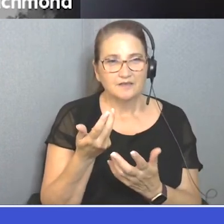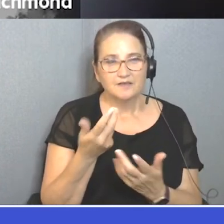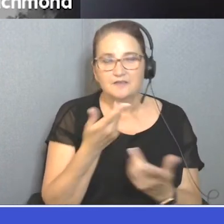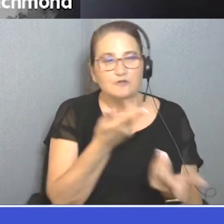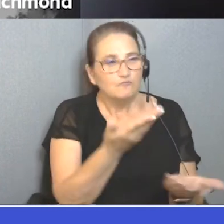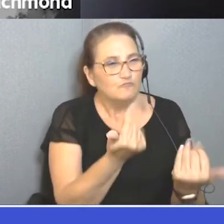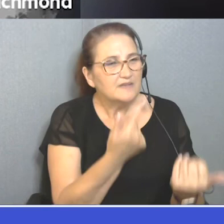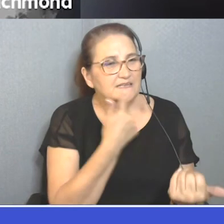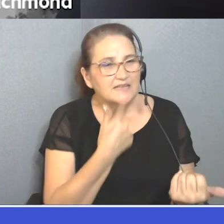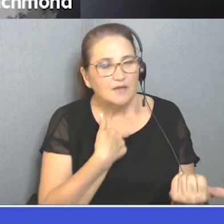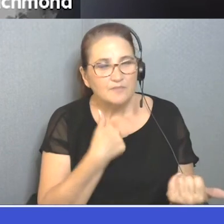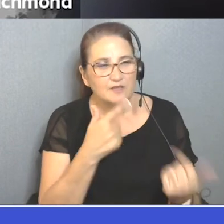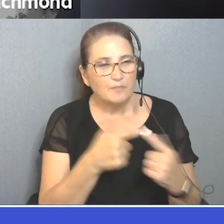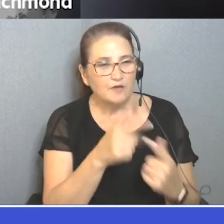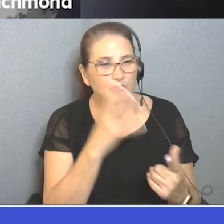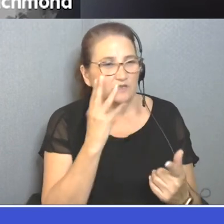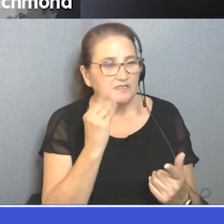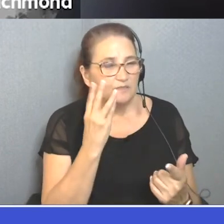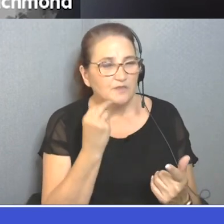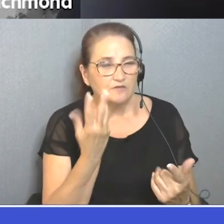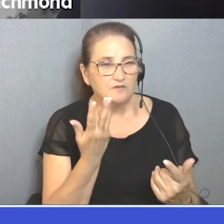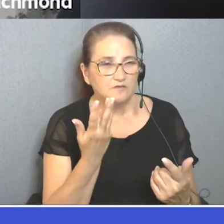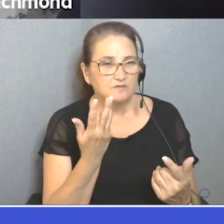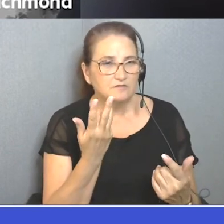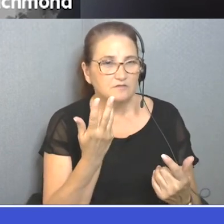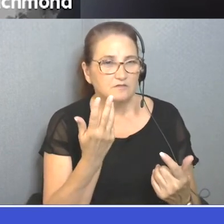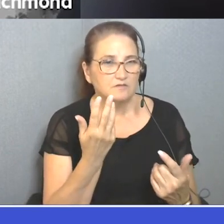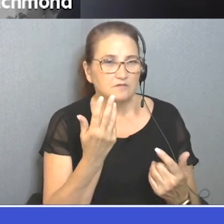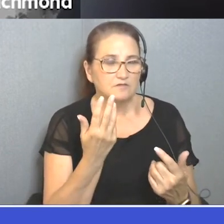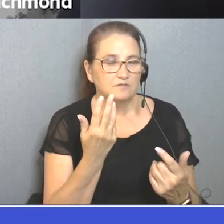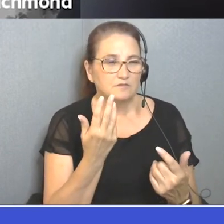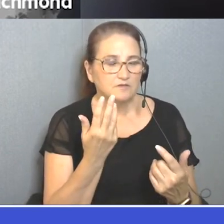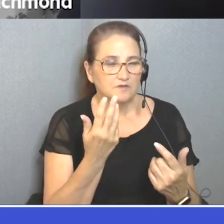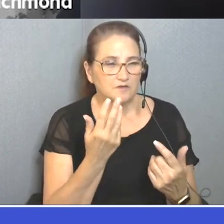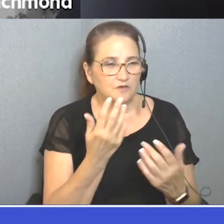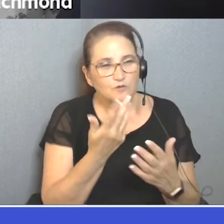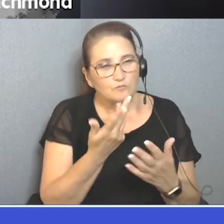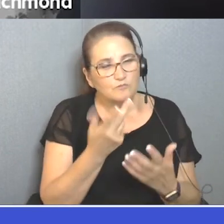Tell me about -- just like, tell me about